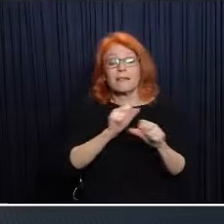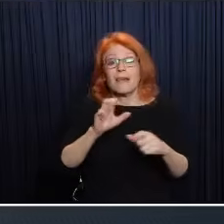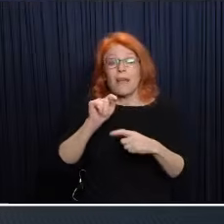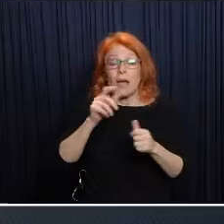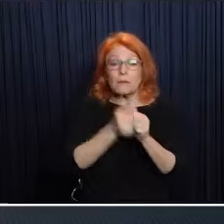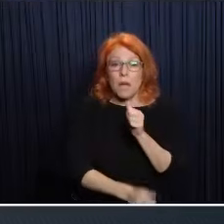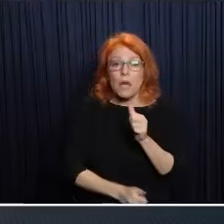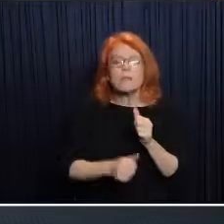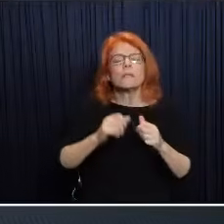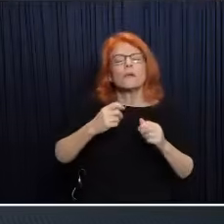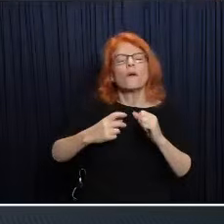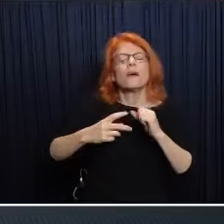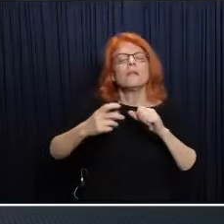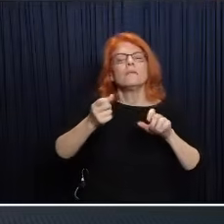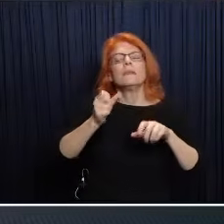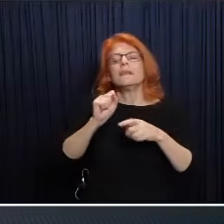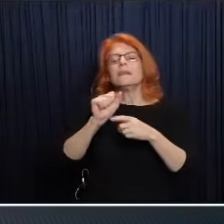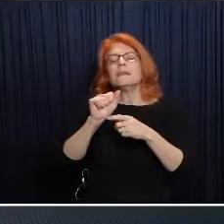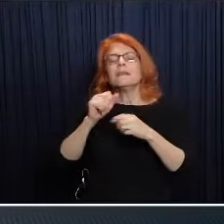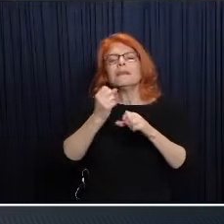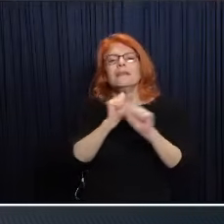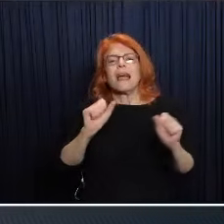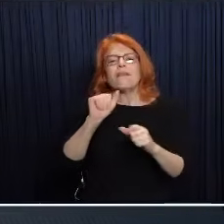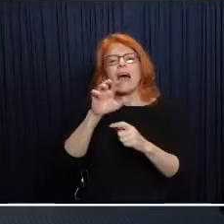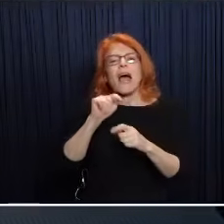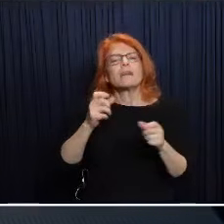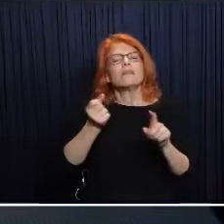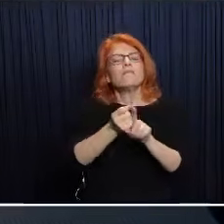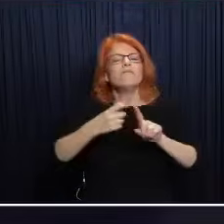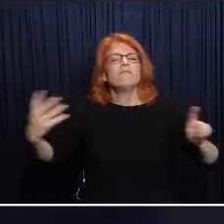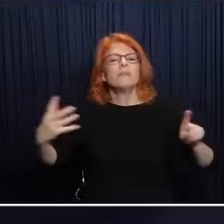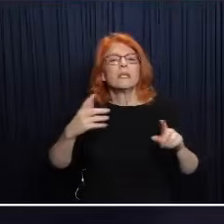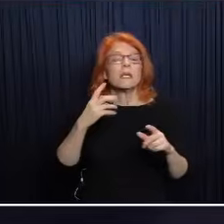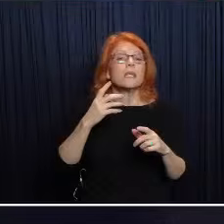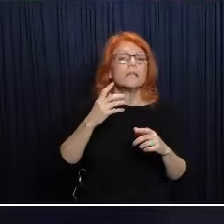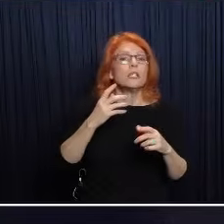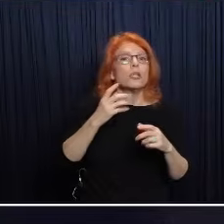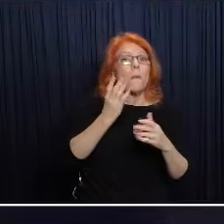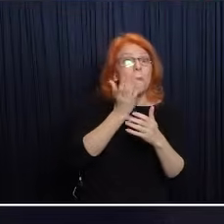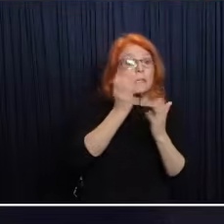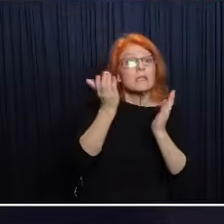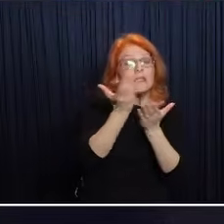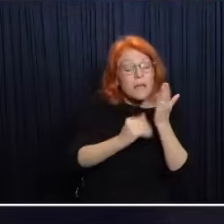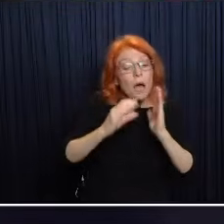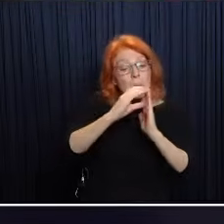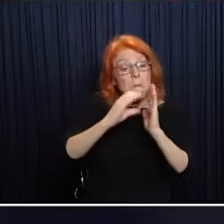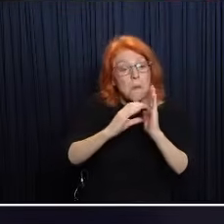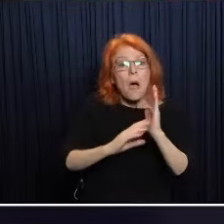IN ESCROW, I GUESS WE COULD PUT IT TO SOME EXTENT UNTIL THE SAVE